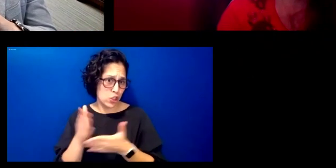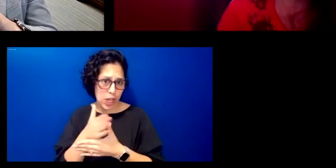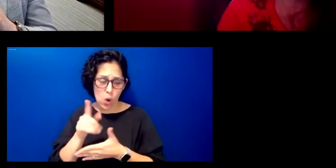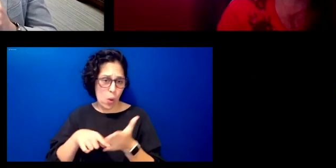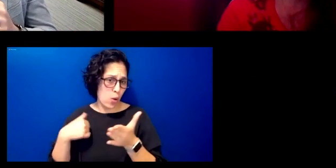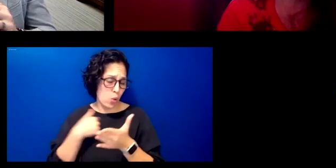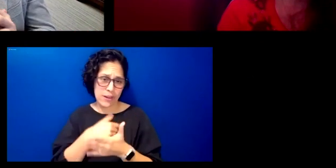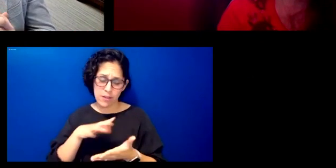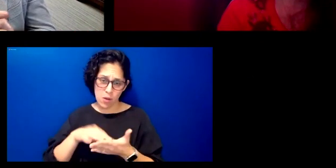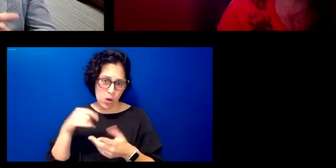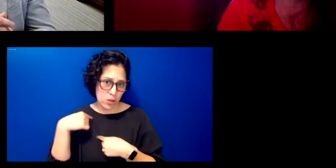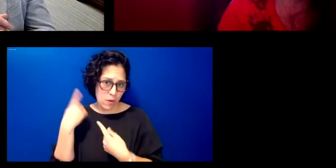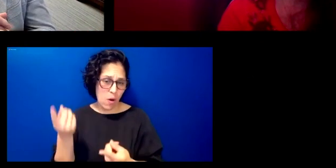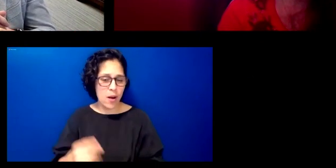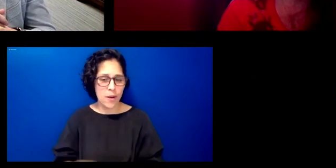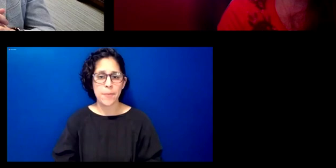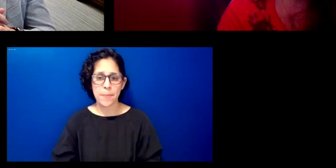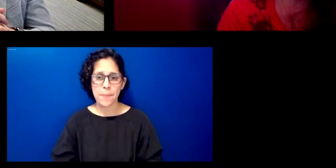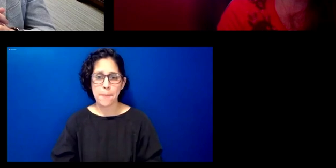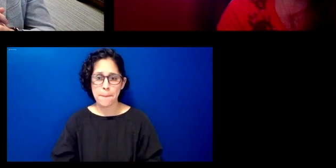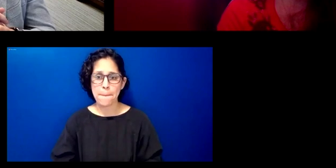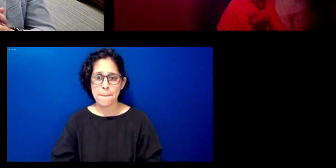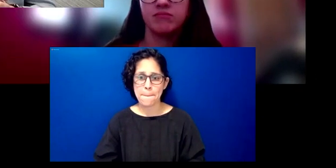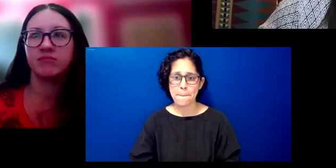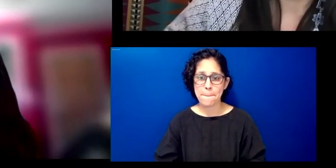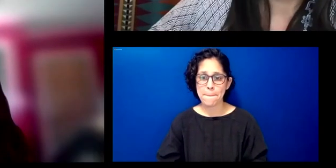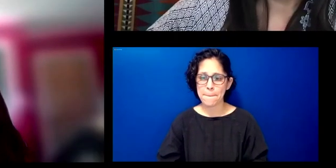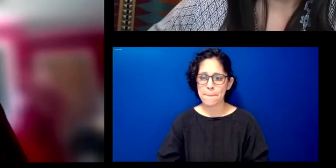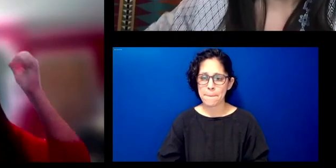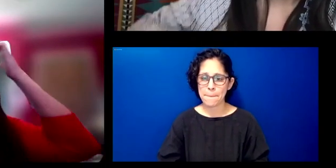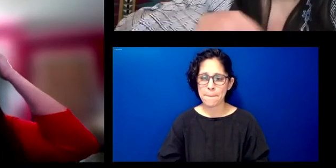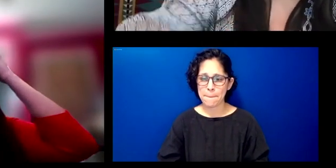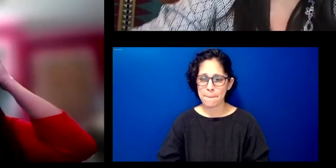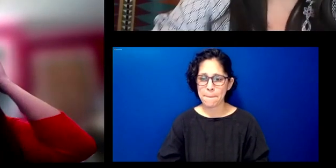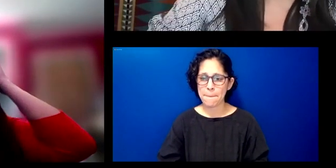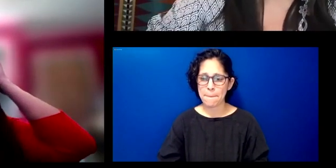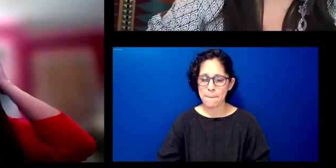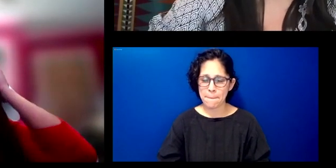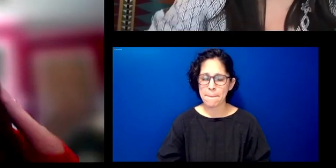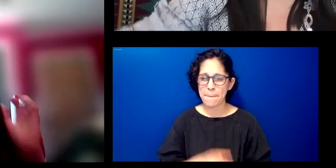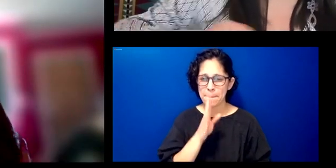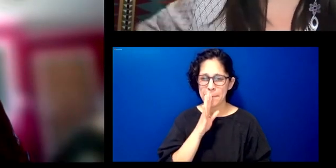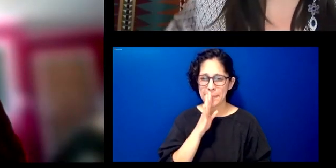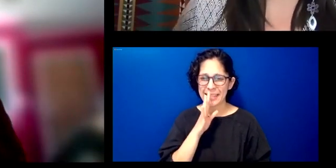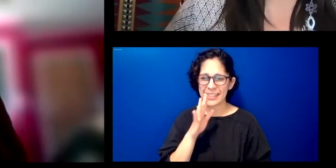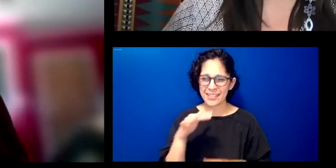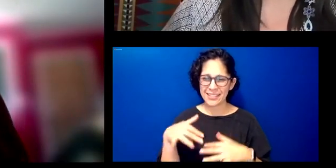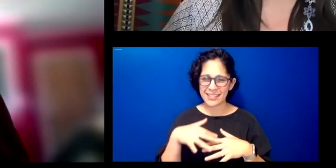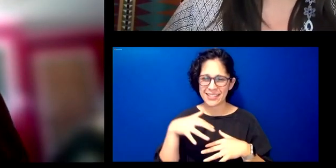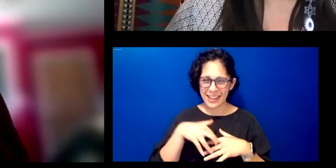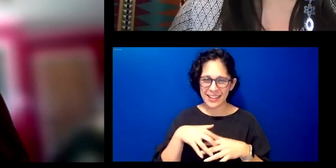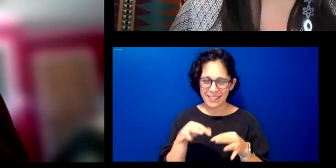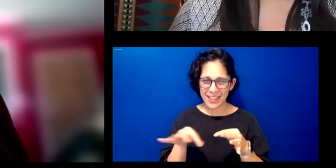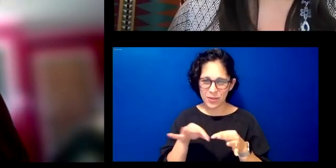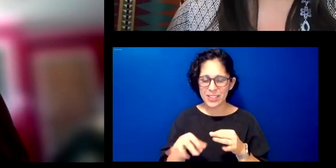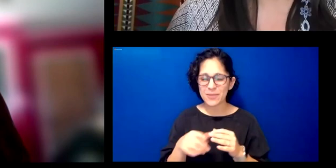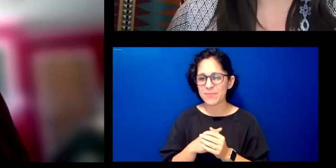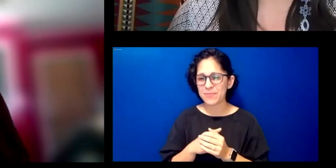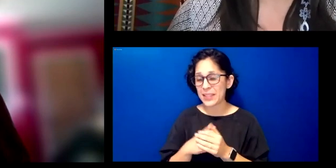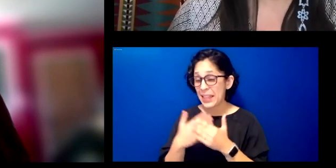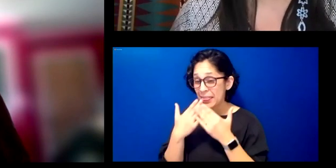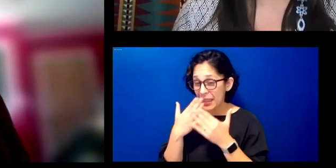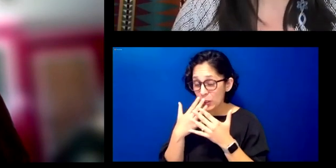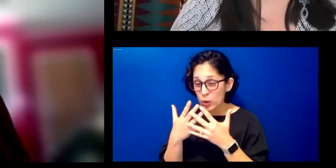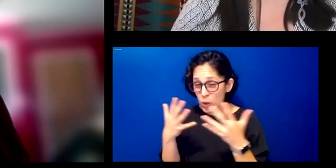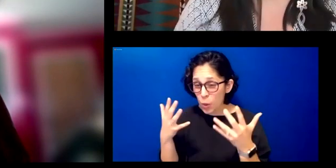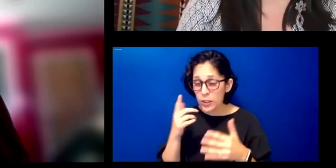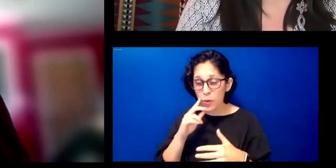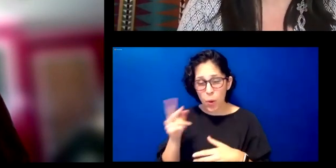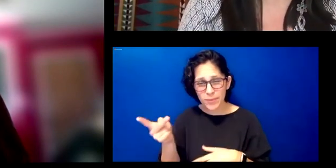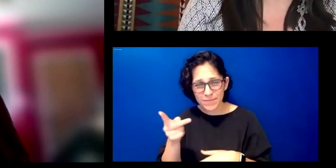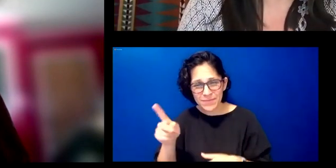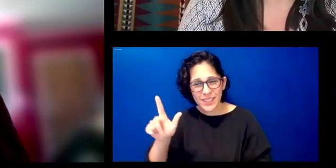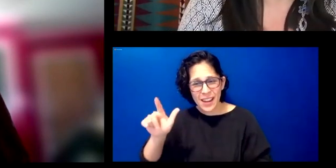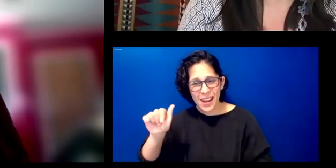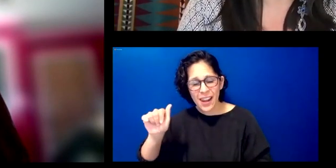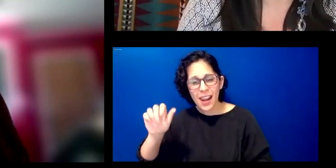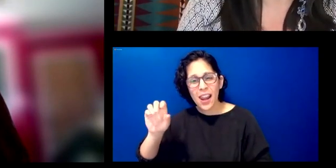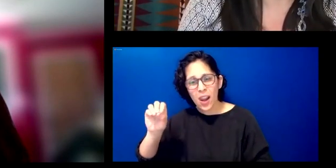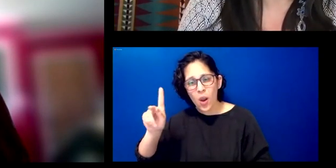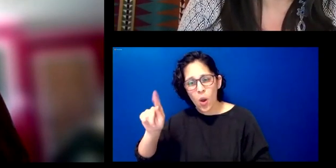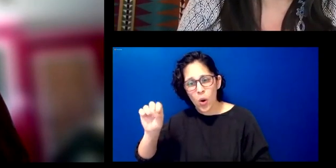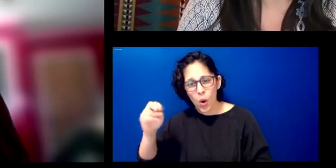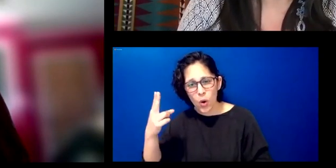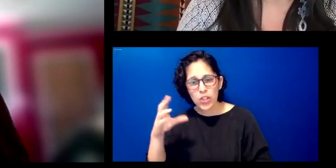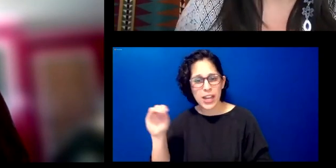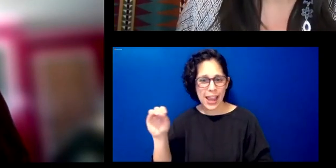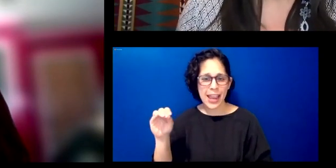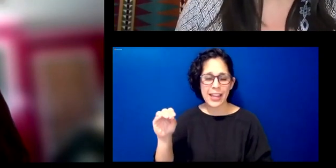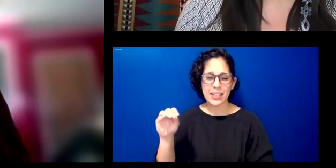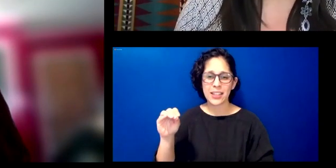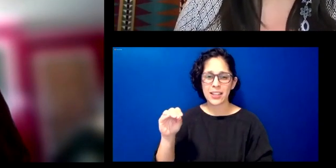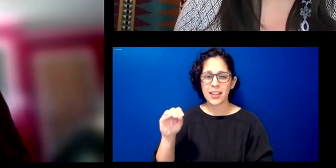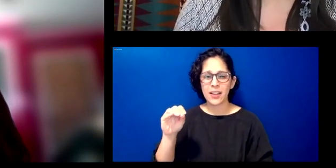yeah cocaine um so thank you so much to lakosh and juliet for sharing about this project